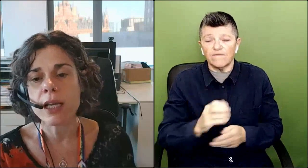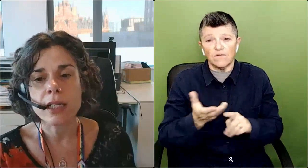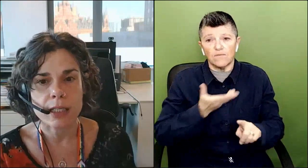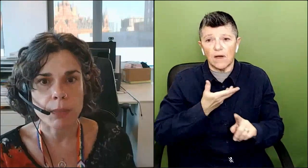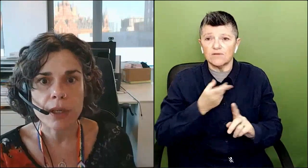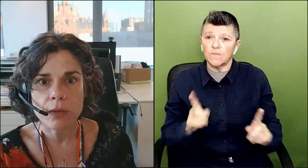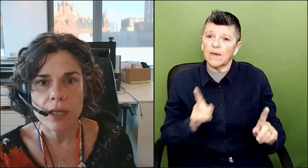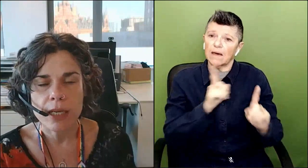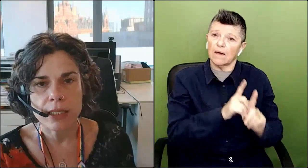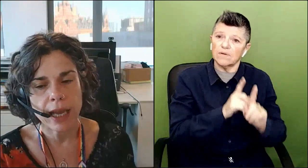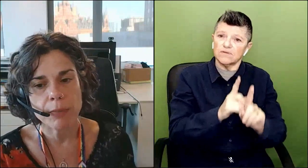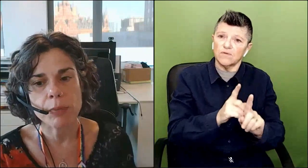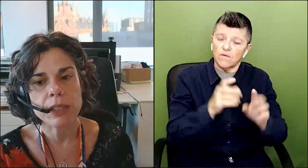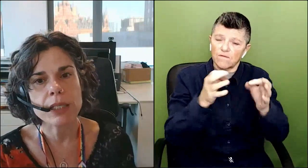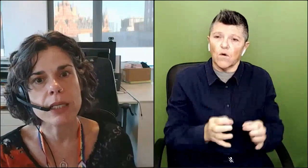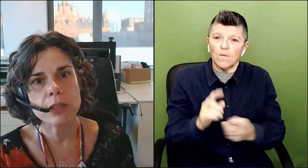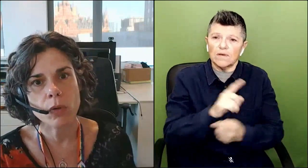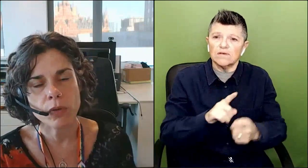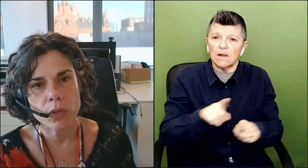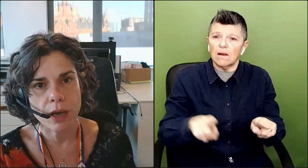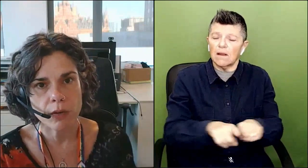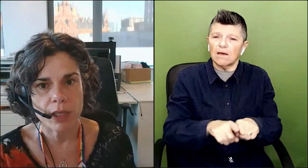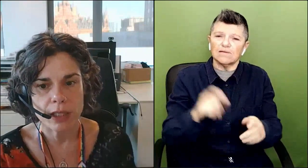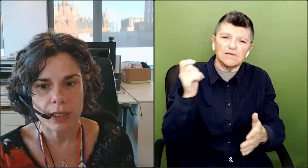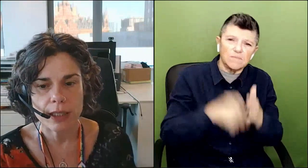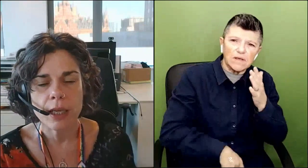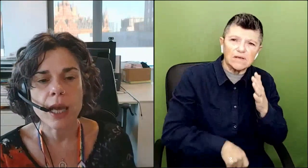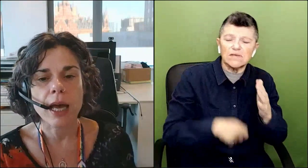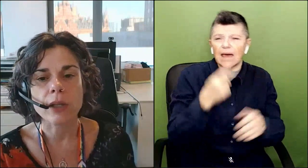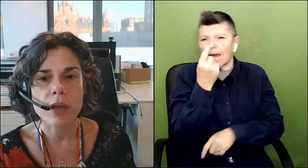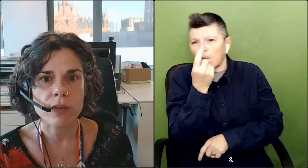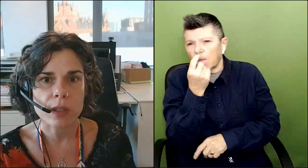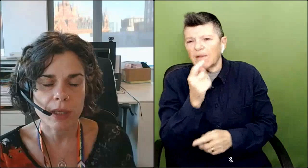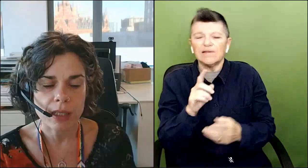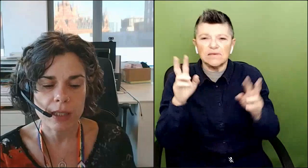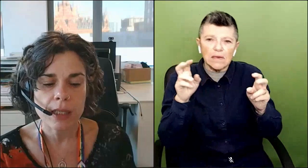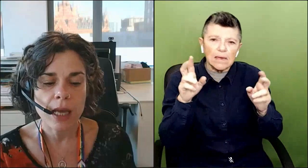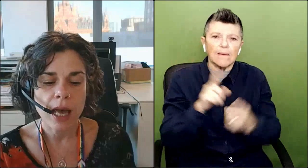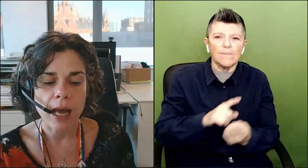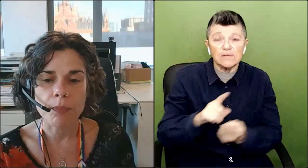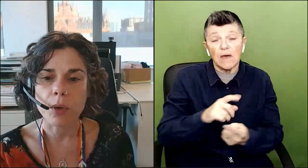and capabilities and all of those kind of meetings, and grievance meetings.